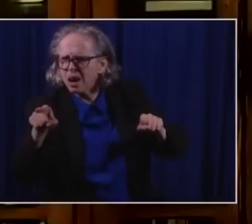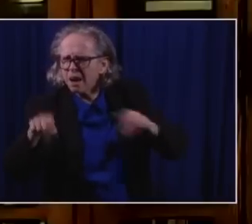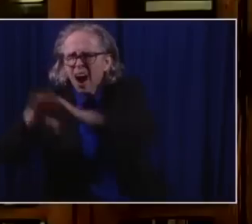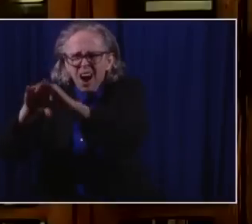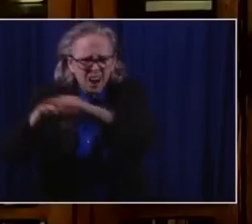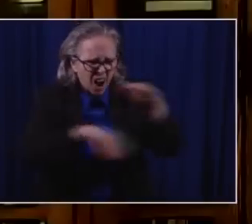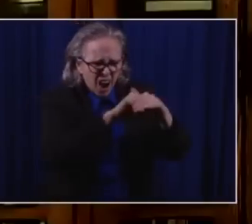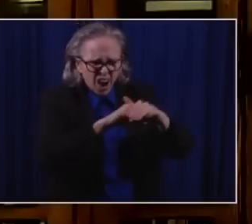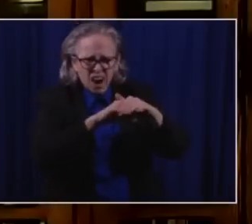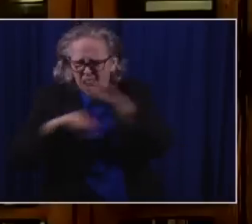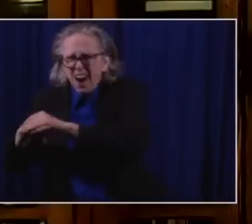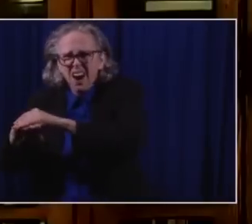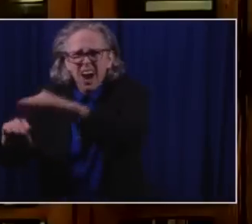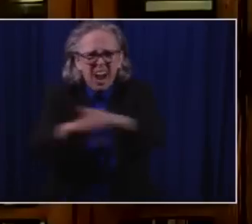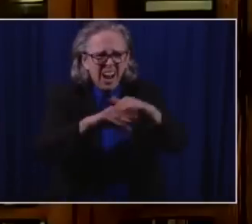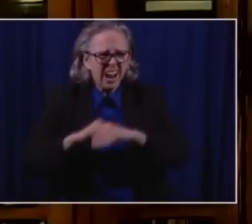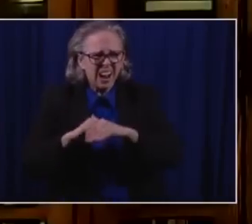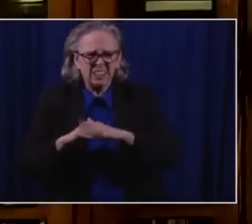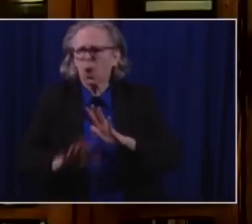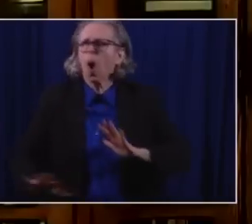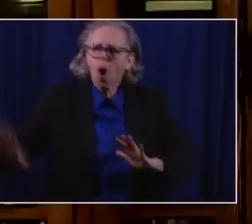their capacity. They it one day